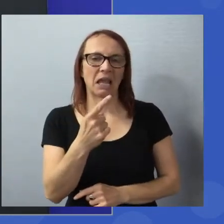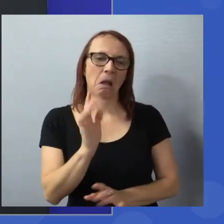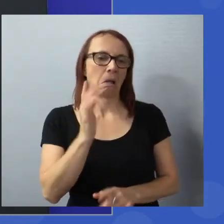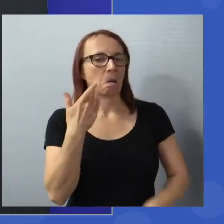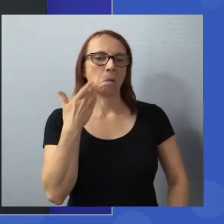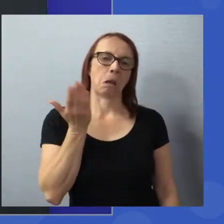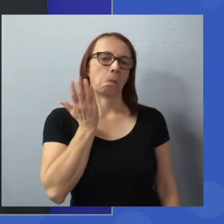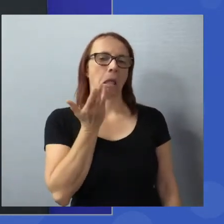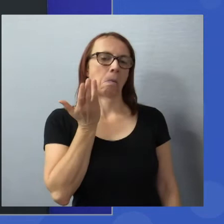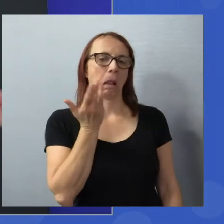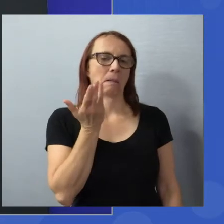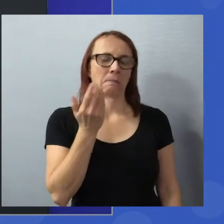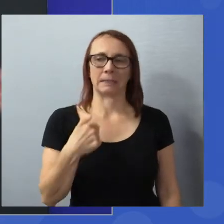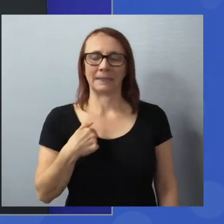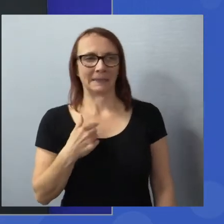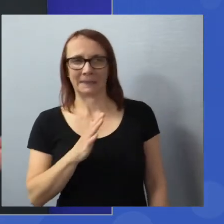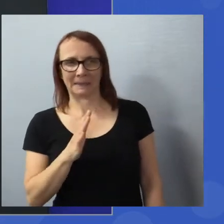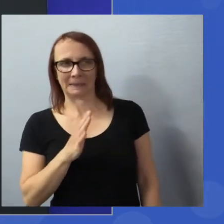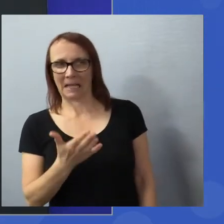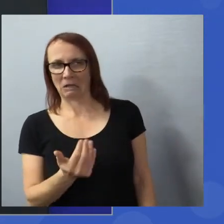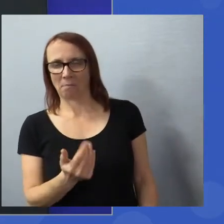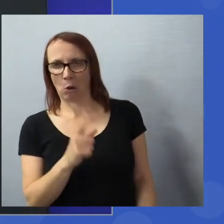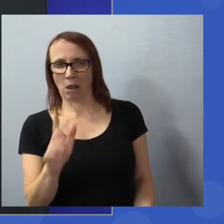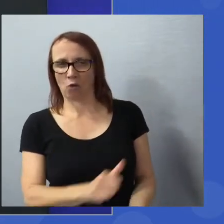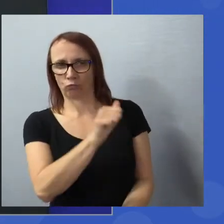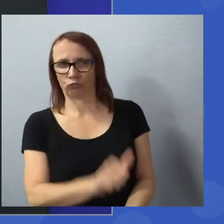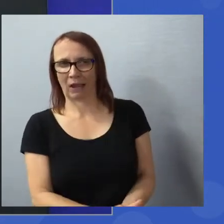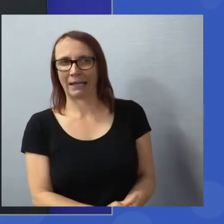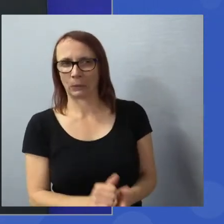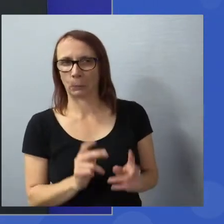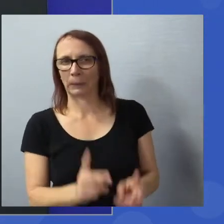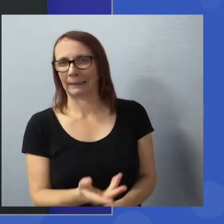because you're a seriously engaged in thinking about this stuff so if we can